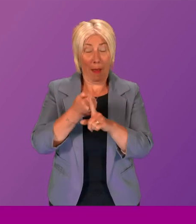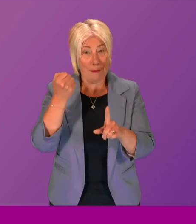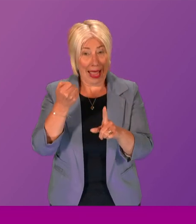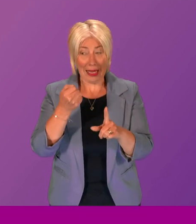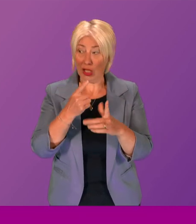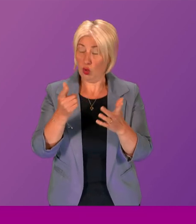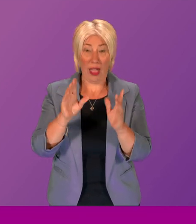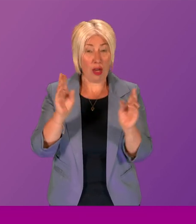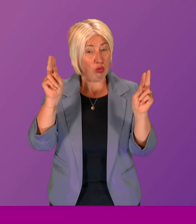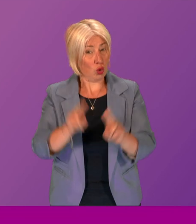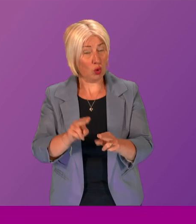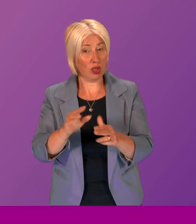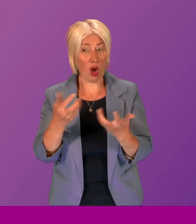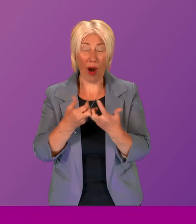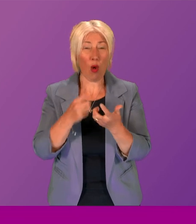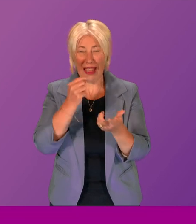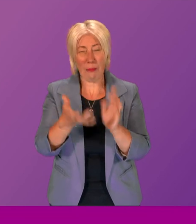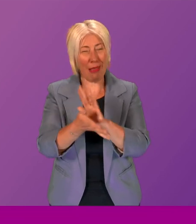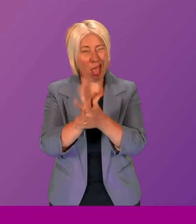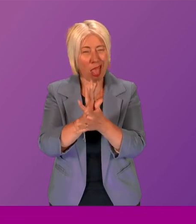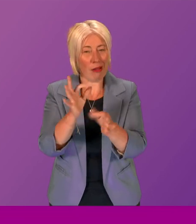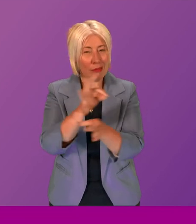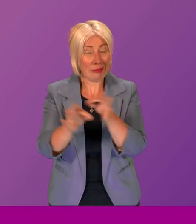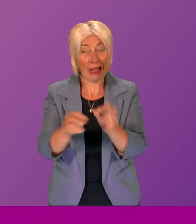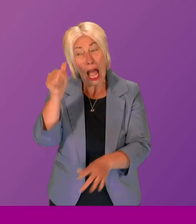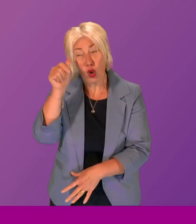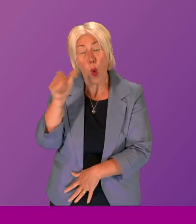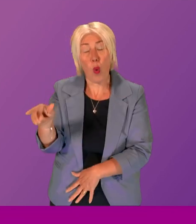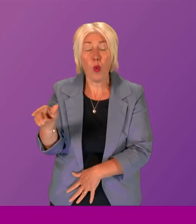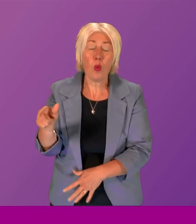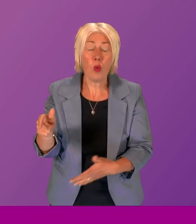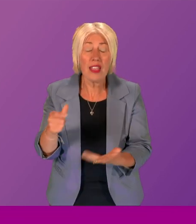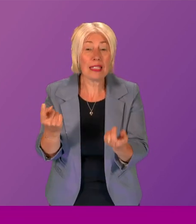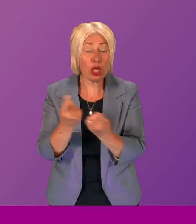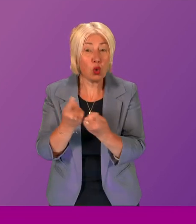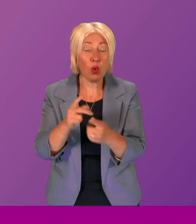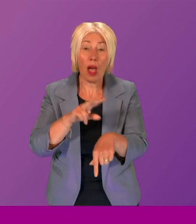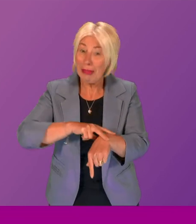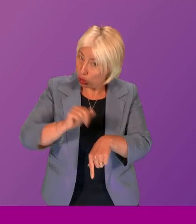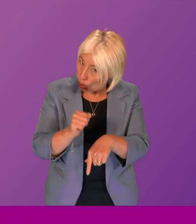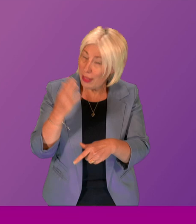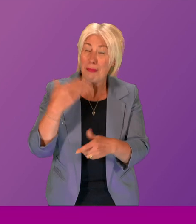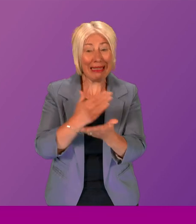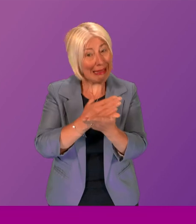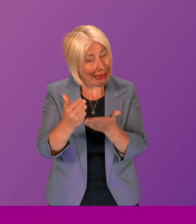Lastly—I know that this is a substantial issue—notwithstanding what I have quoted, Police Scotland made it clear last year,